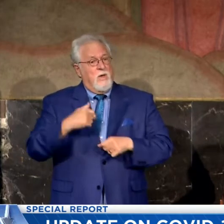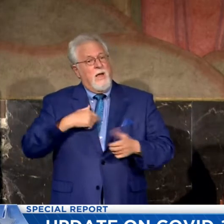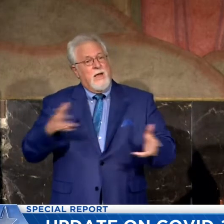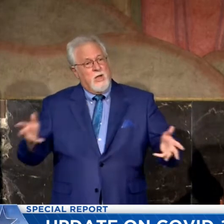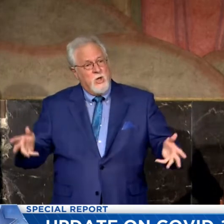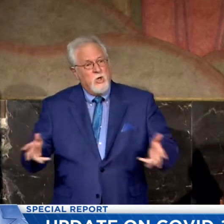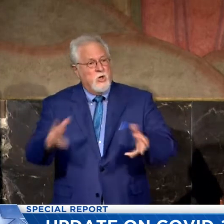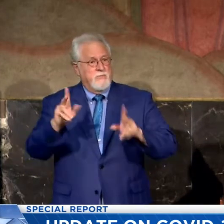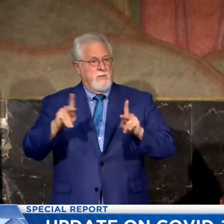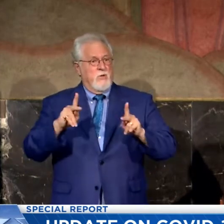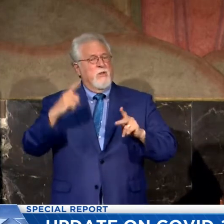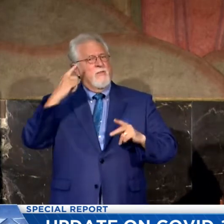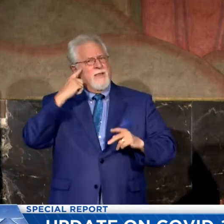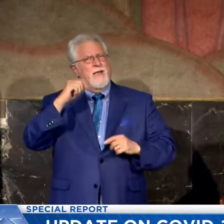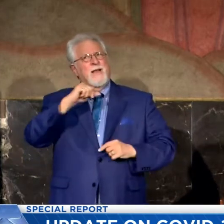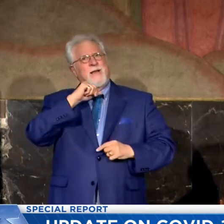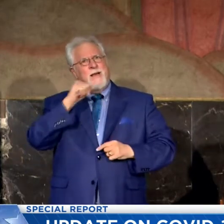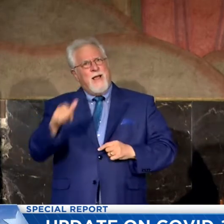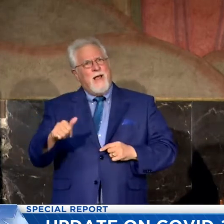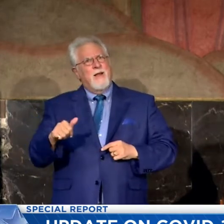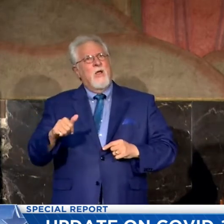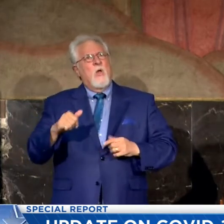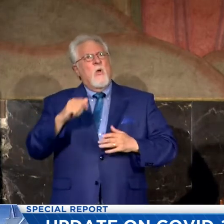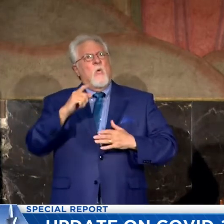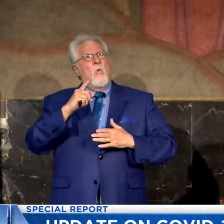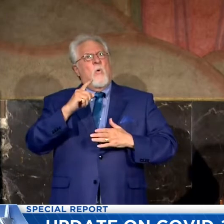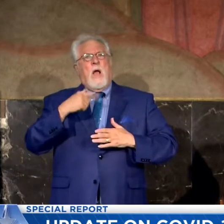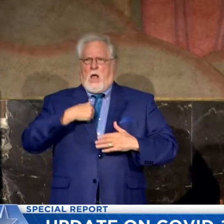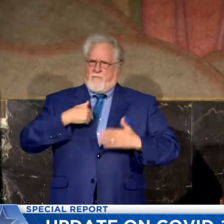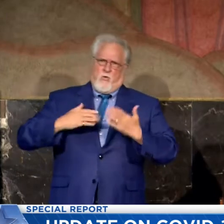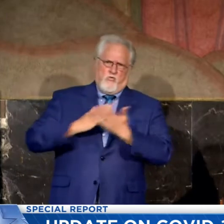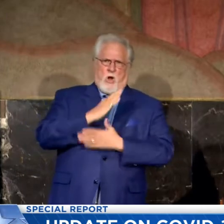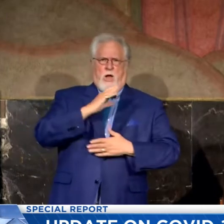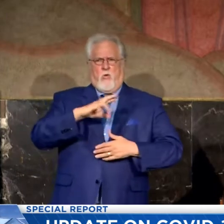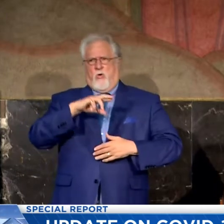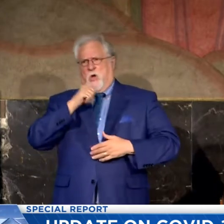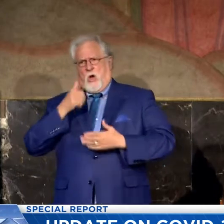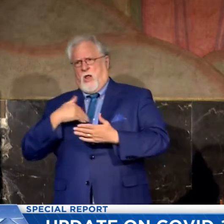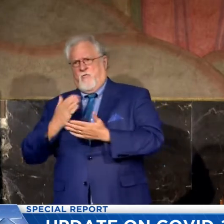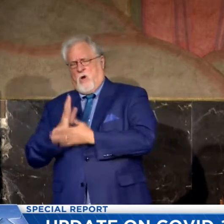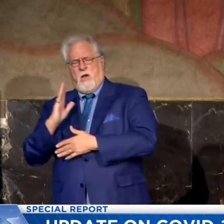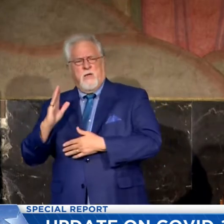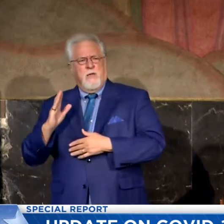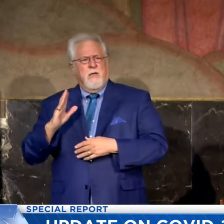PARTICIPATE. AGAIN, THIS IS AN EFFORT WHERE I WOULD ENCOURAGE PEOPLE TO